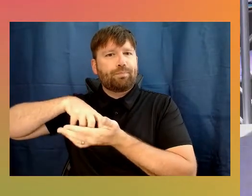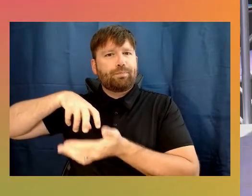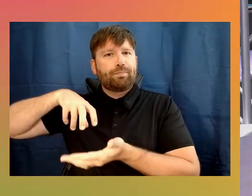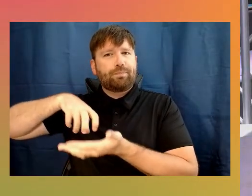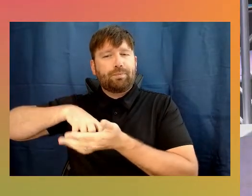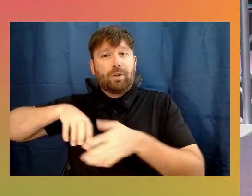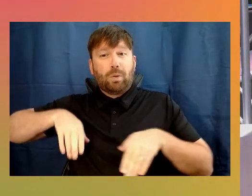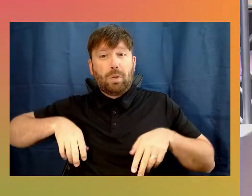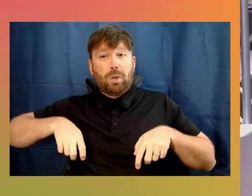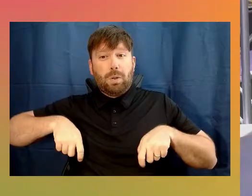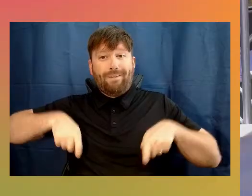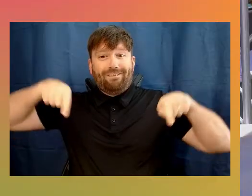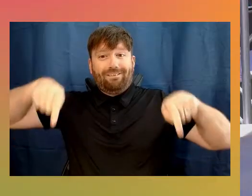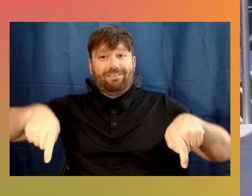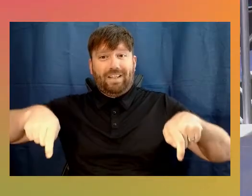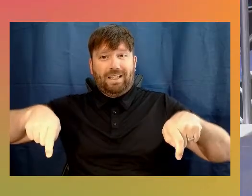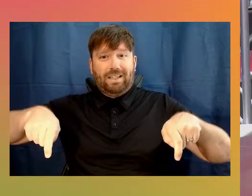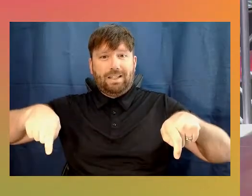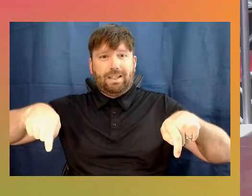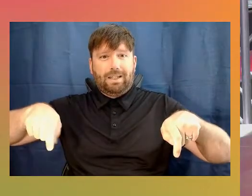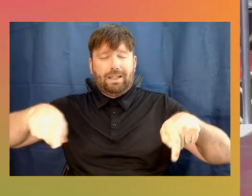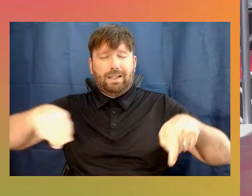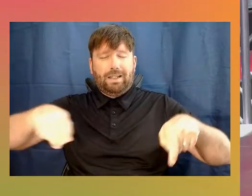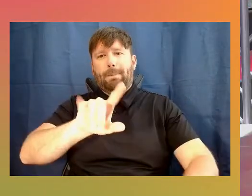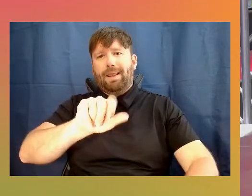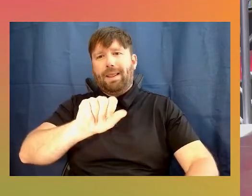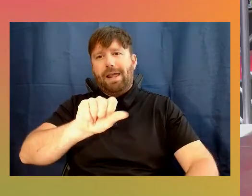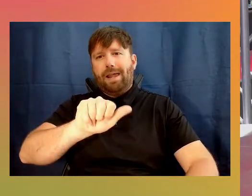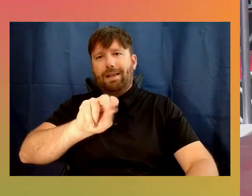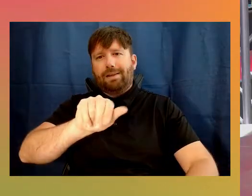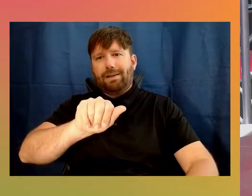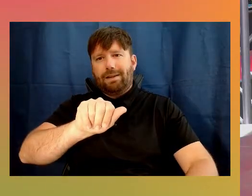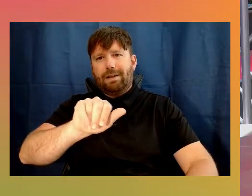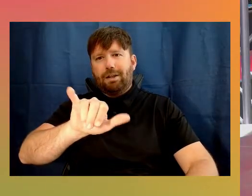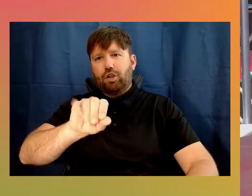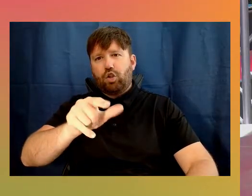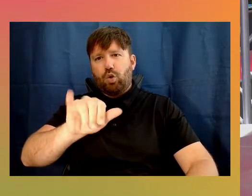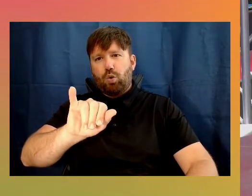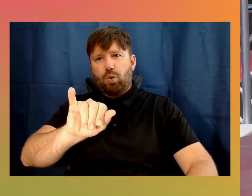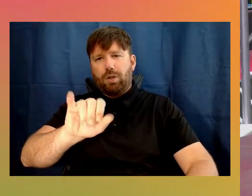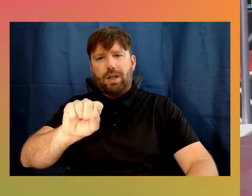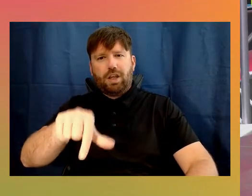LOOK FORWARD. AS YOU EXHALE YOU ARE GOING TO